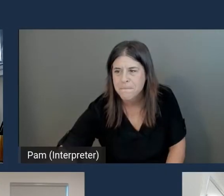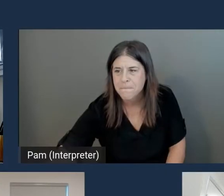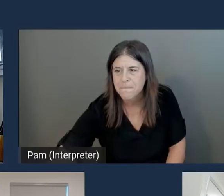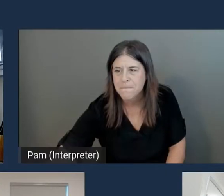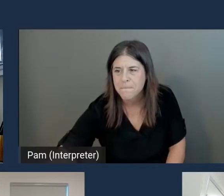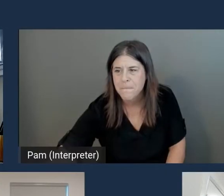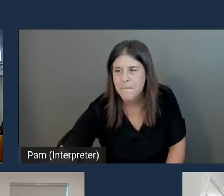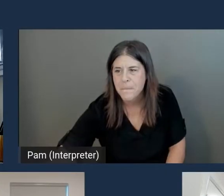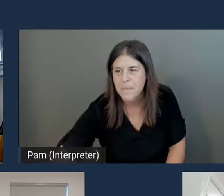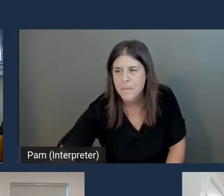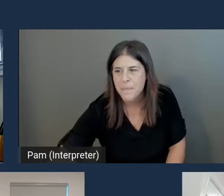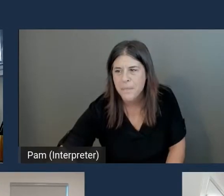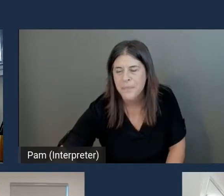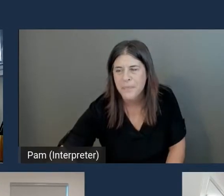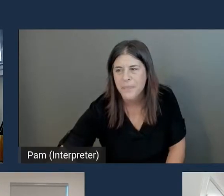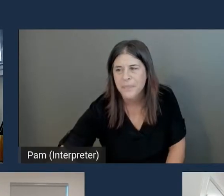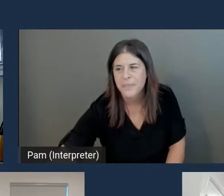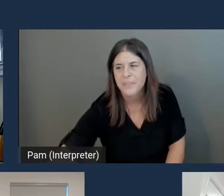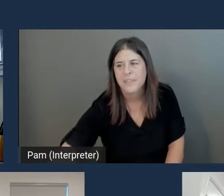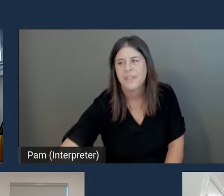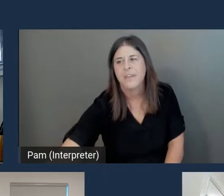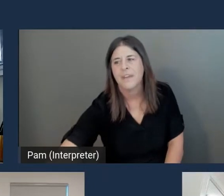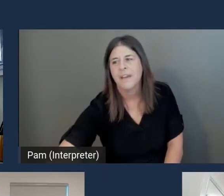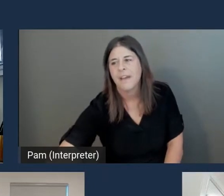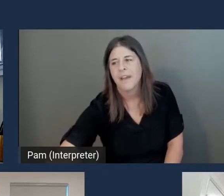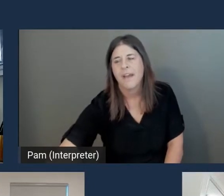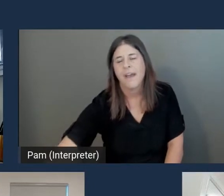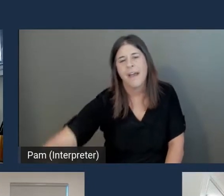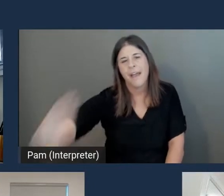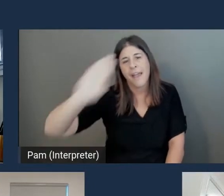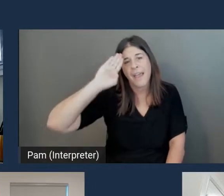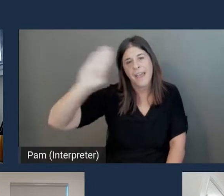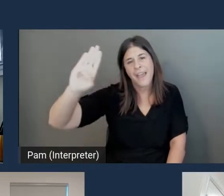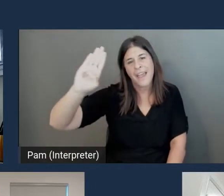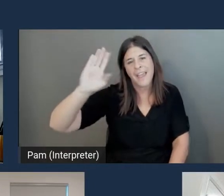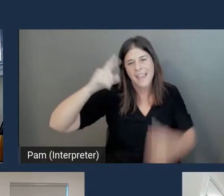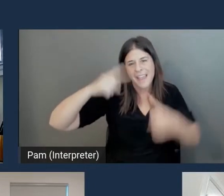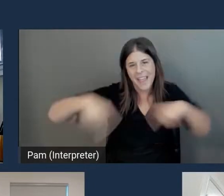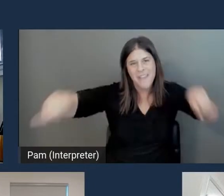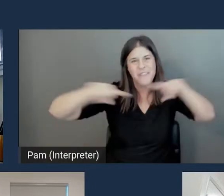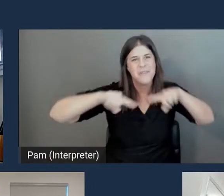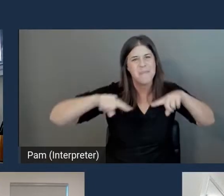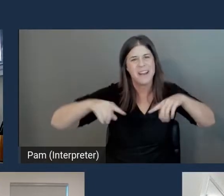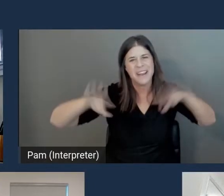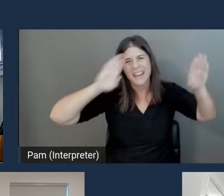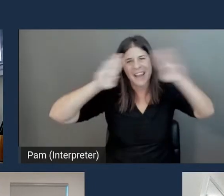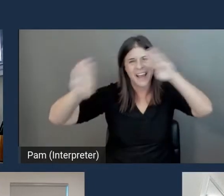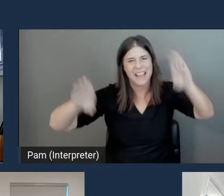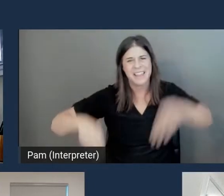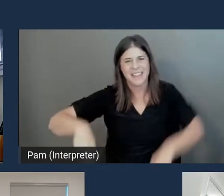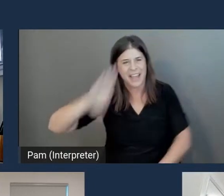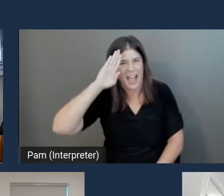Hey. Welcome. - Hey everybody. Hi everyone. Hi.